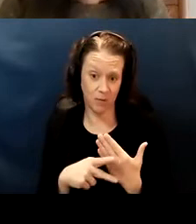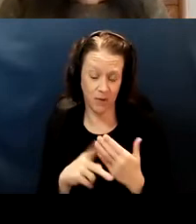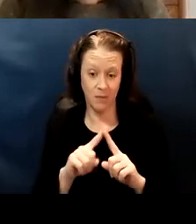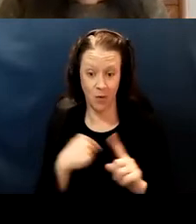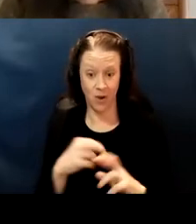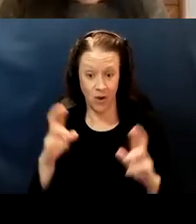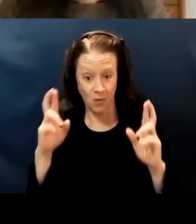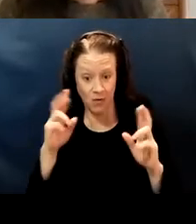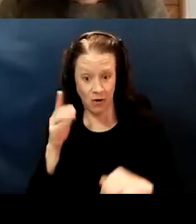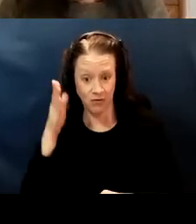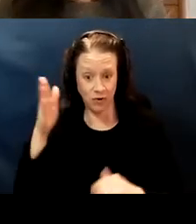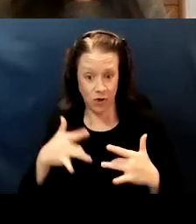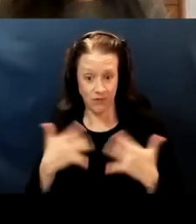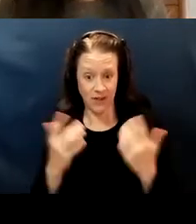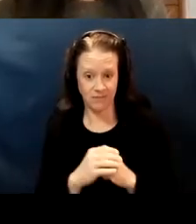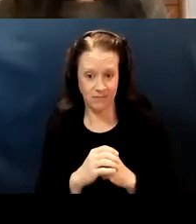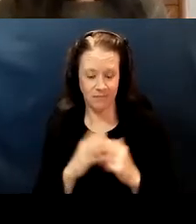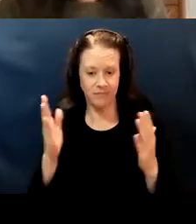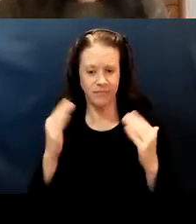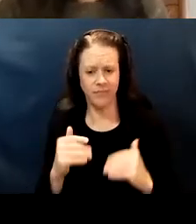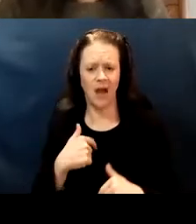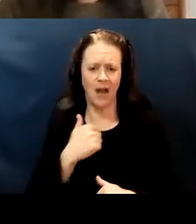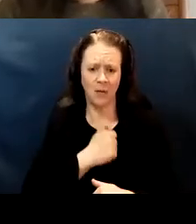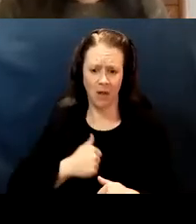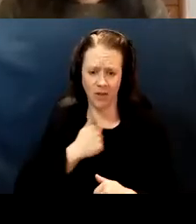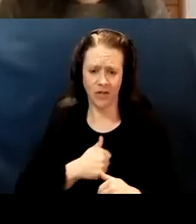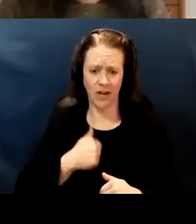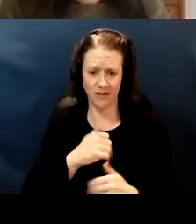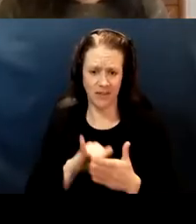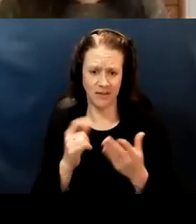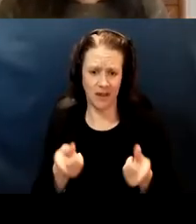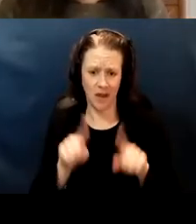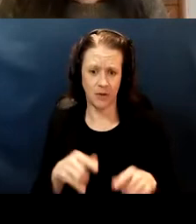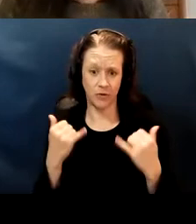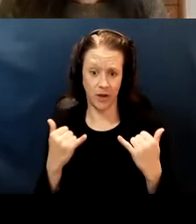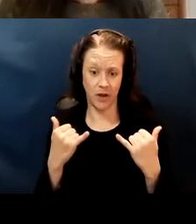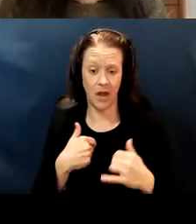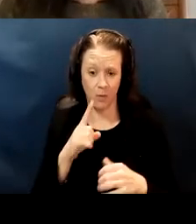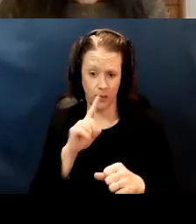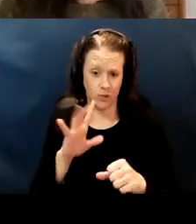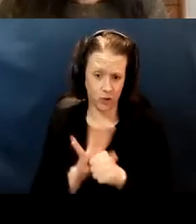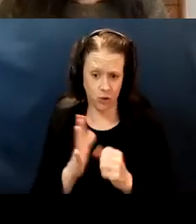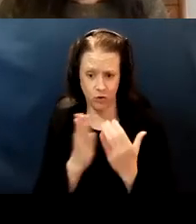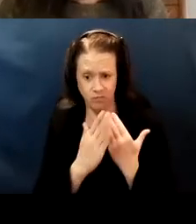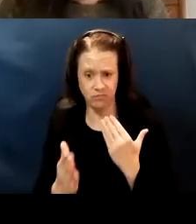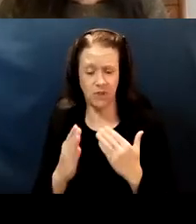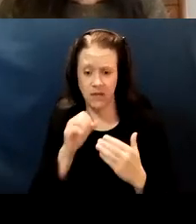for future event. I apologize that this happened today and I will ensure this does not happen again. I hope you can join